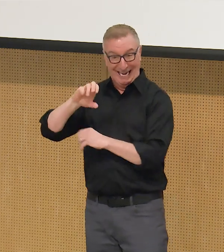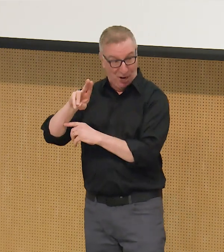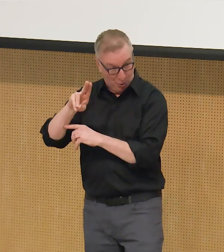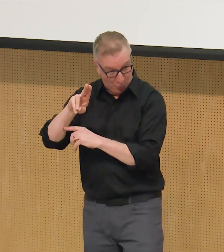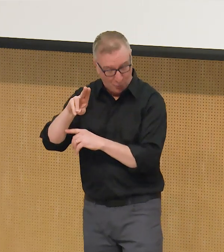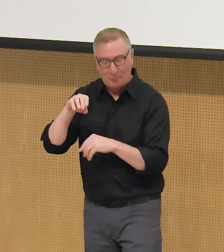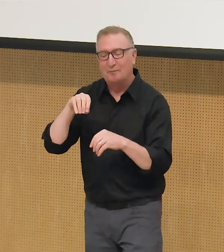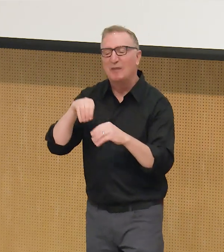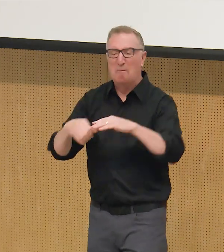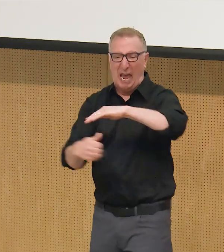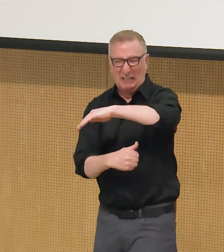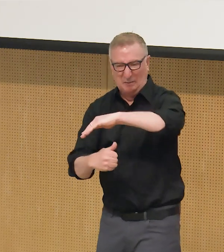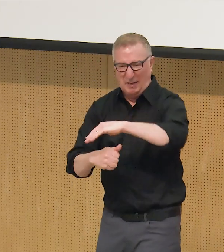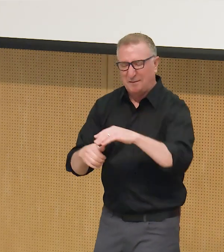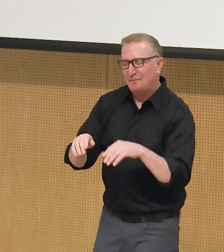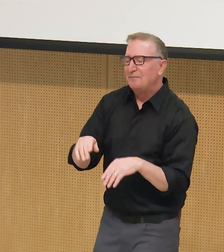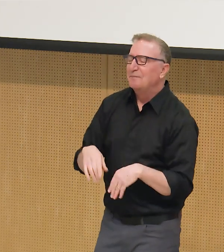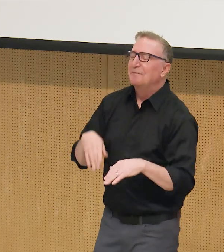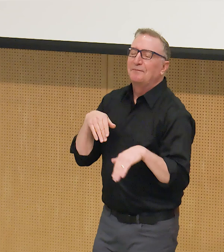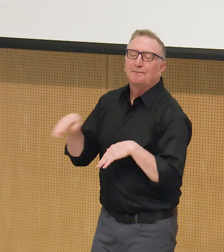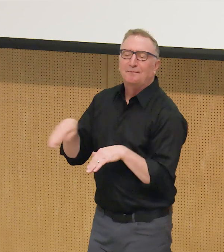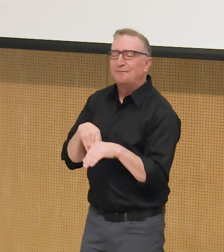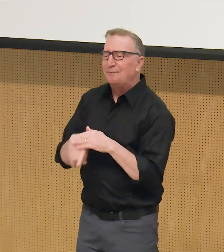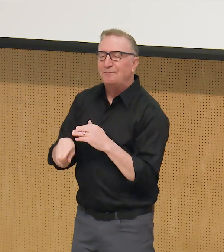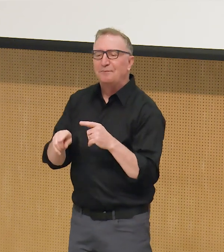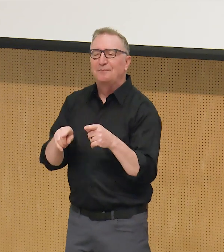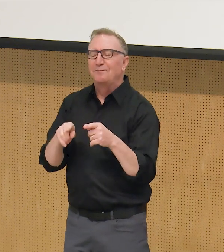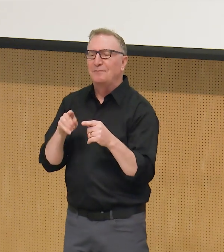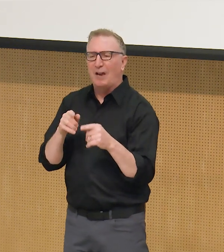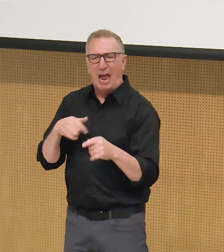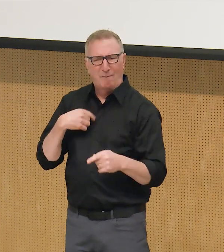One day in the CU building, or the SAU building, I was in the basement.